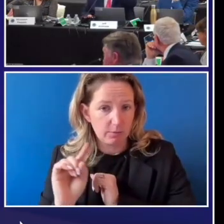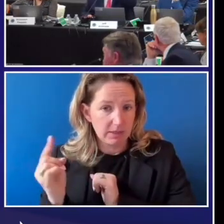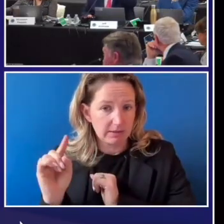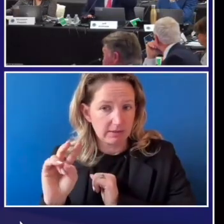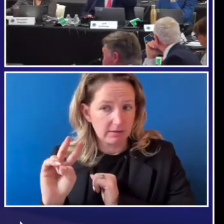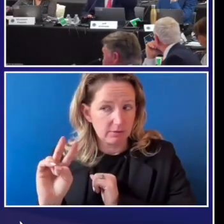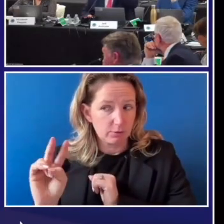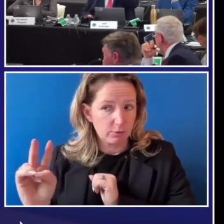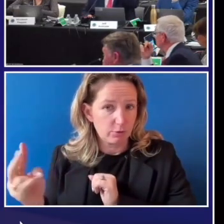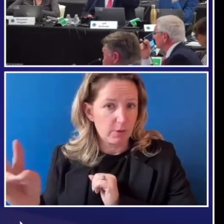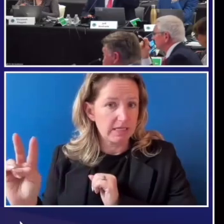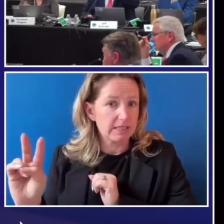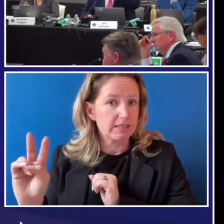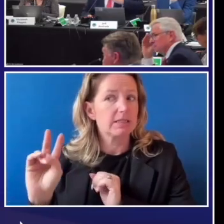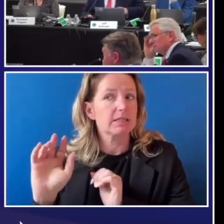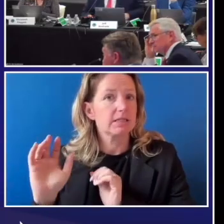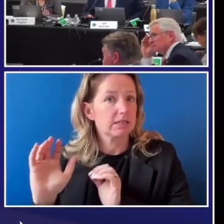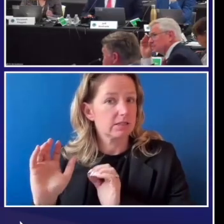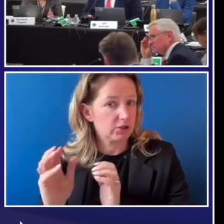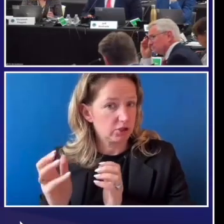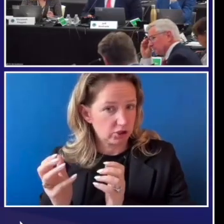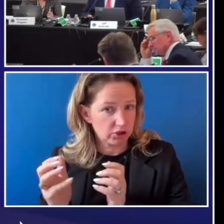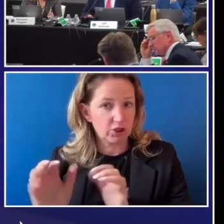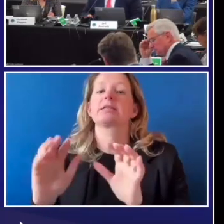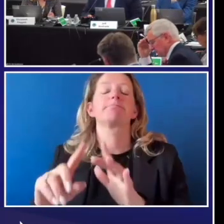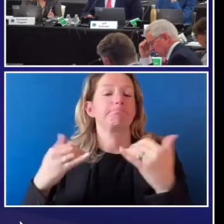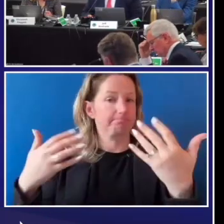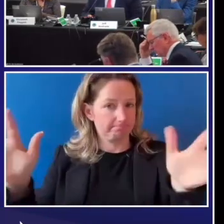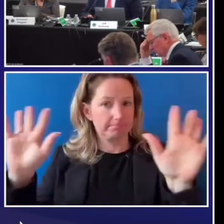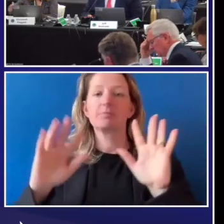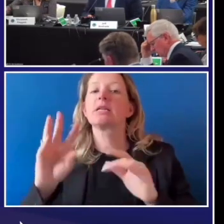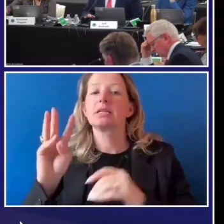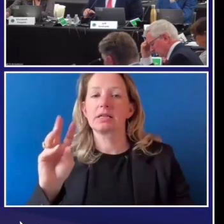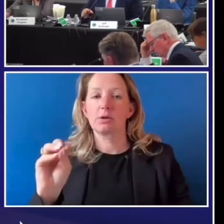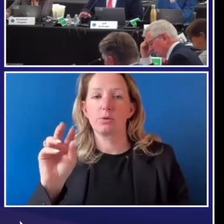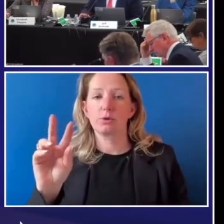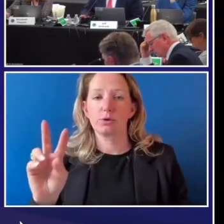Then I believe we're going to be ready for 60213. I do see your card, Michael.